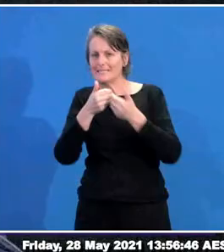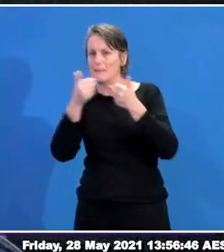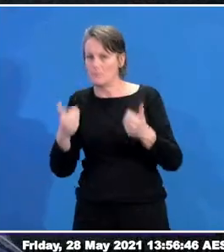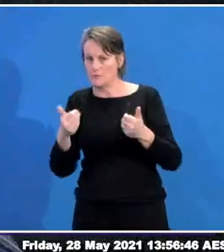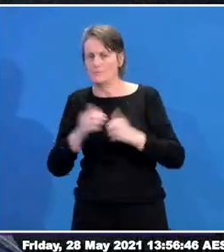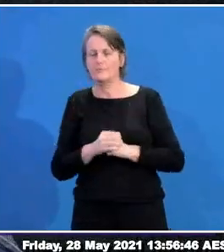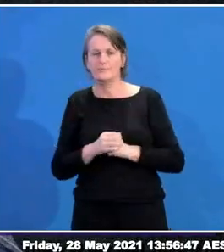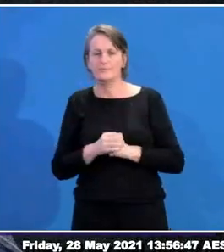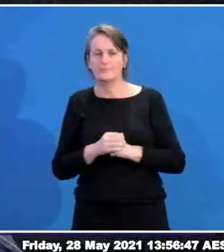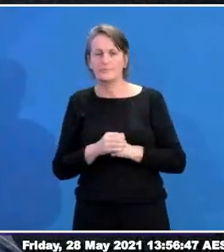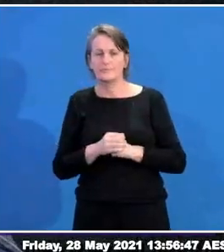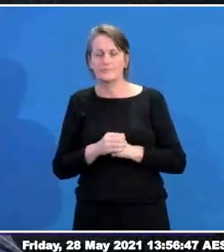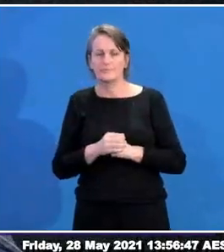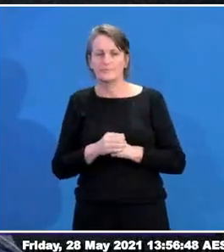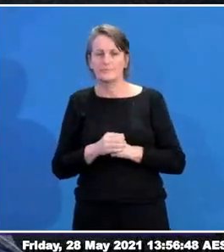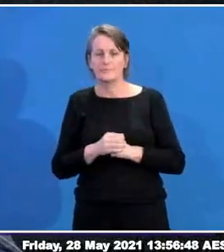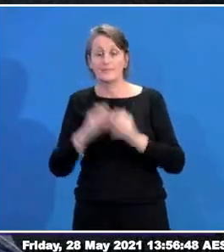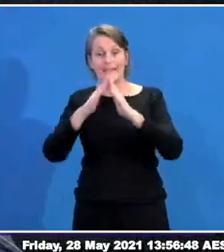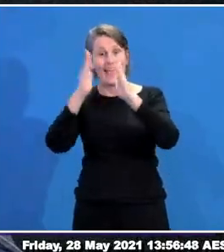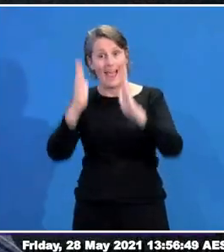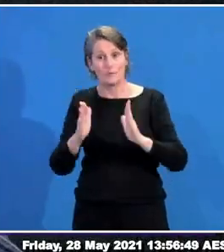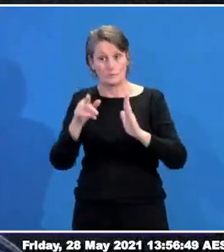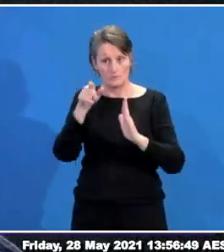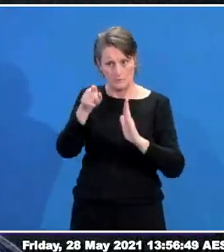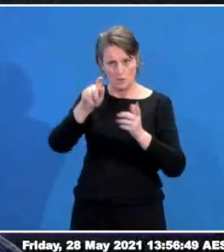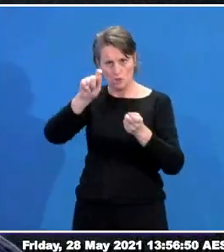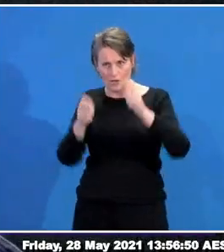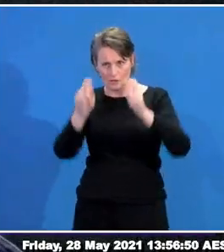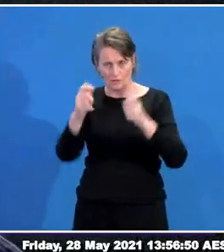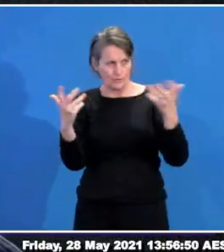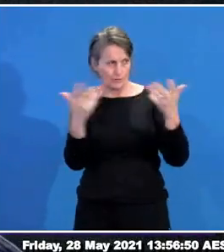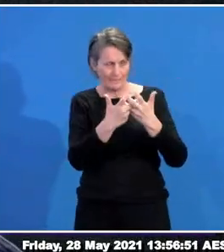Home modifications are a really important part of the NDIS.